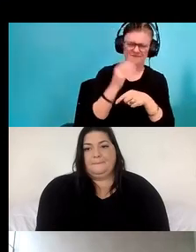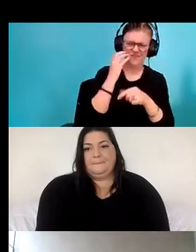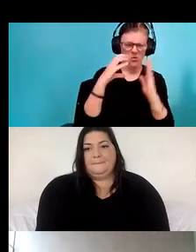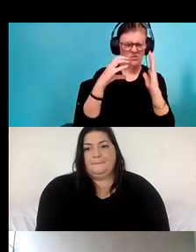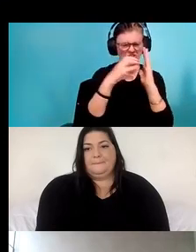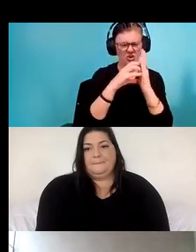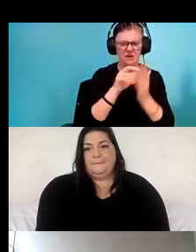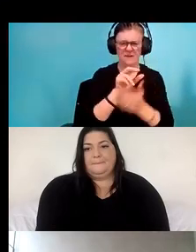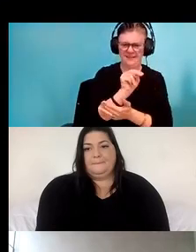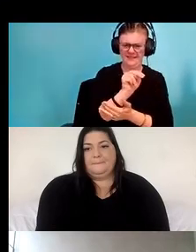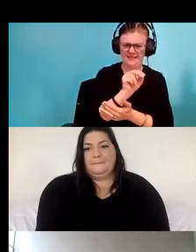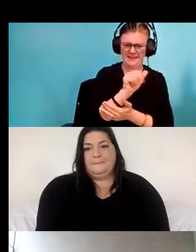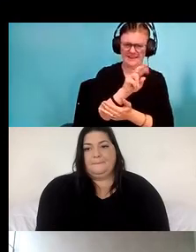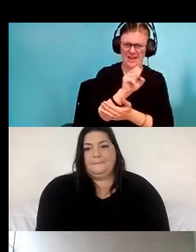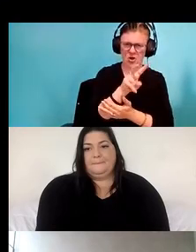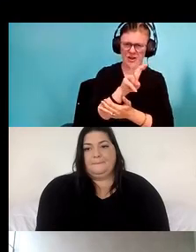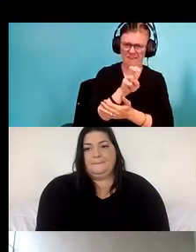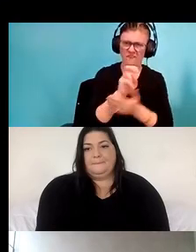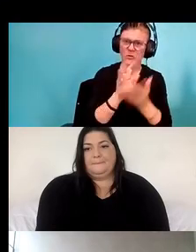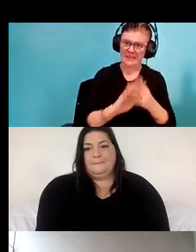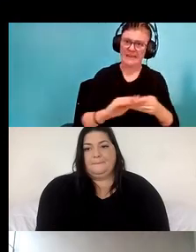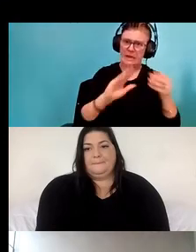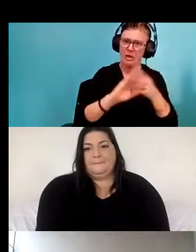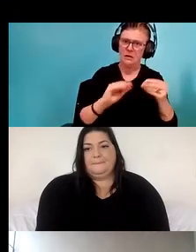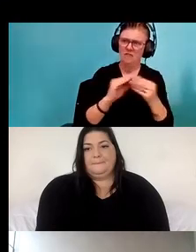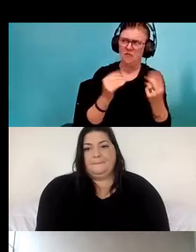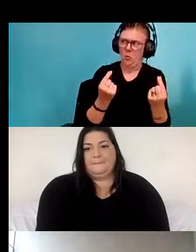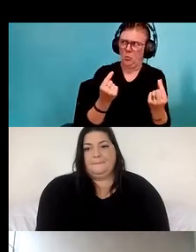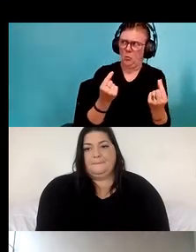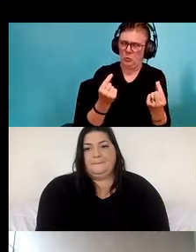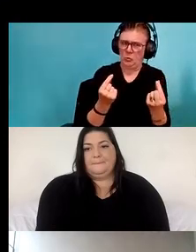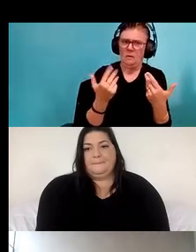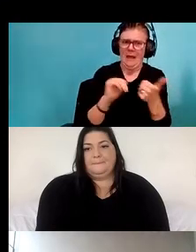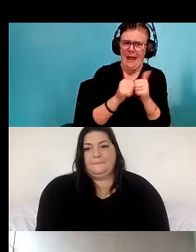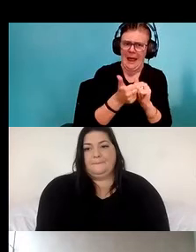report, how they review it and analyze it,